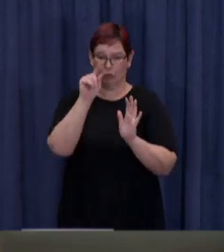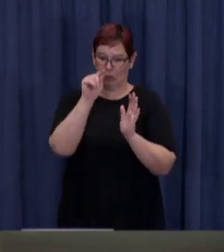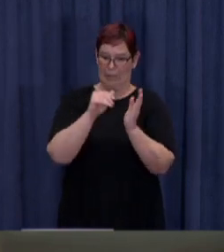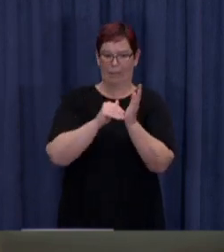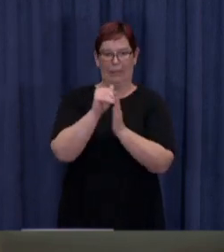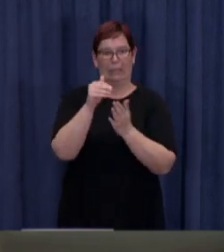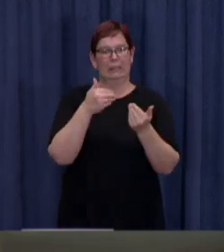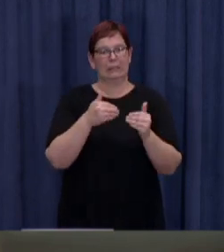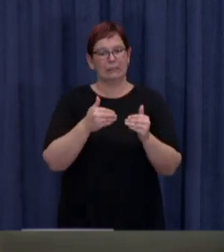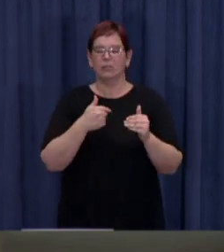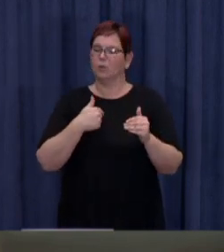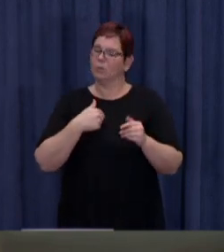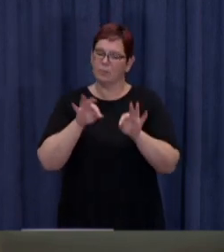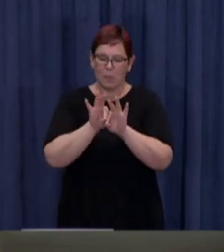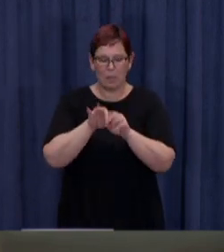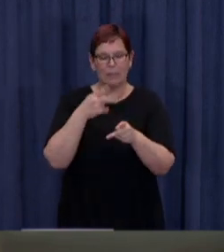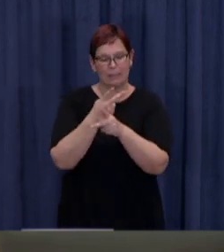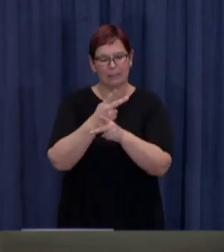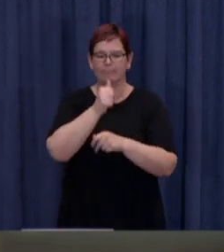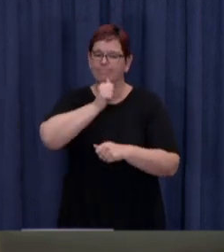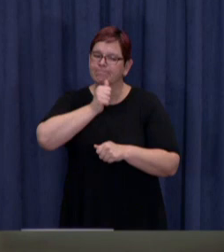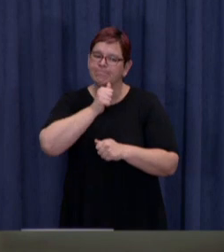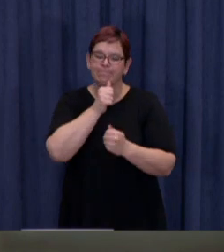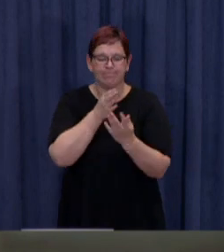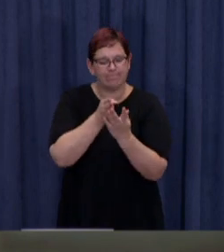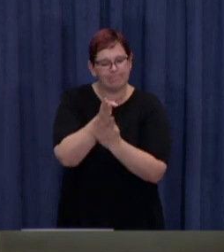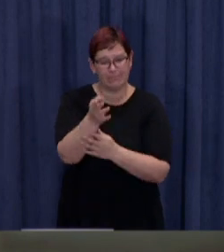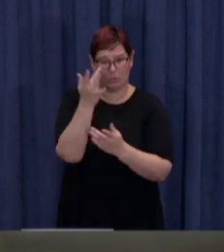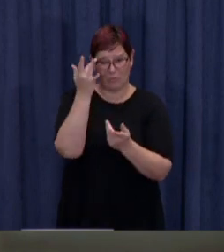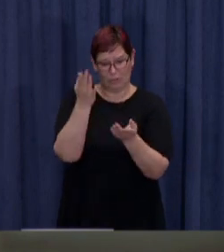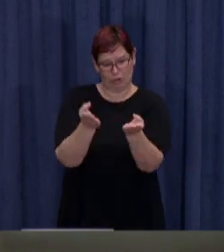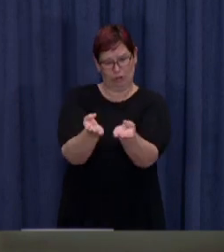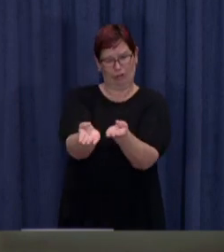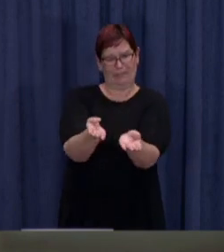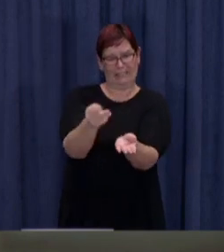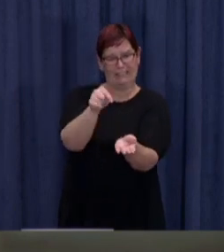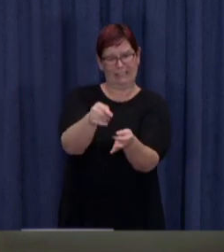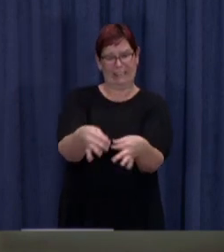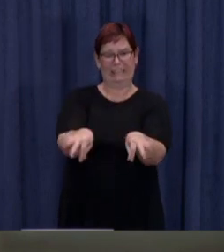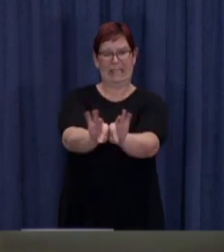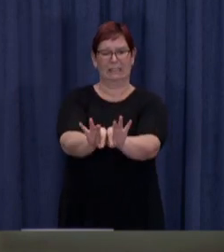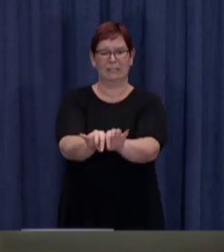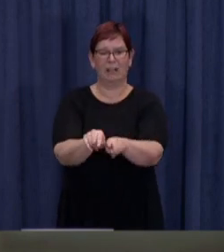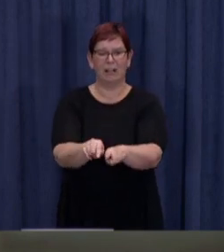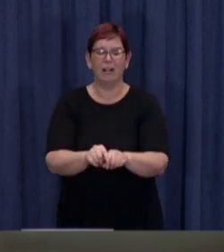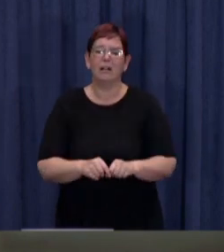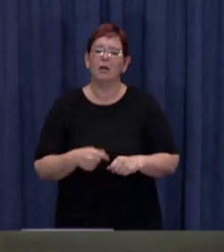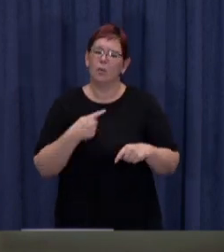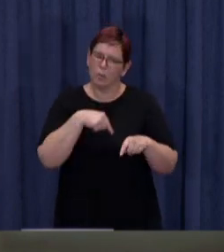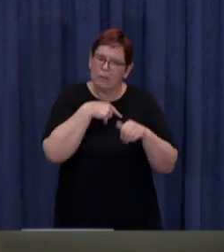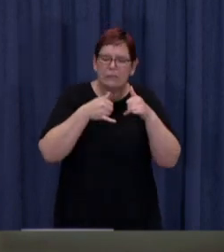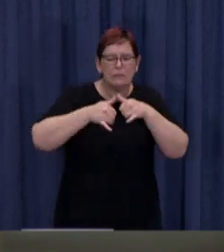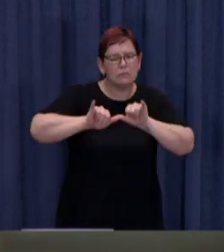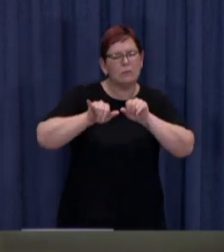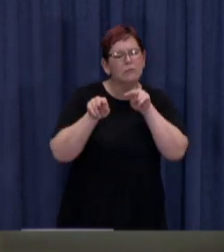will be watching as will I is the crowding levels on the transit and at the moment by keeping full service by allowing people to enter and exit via